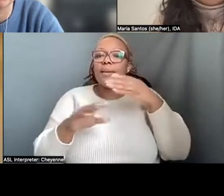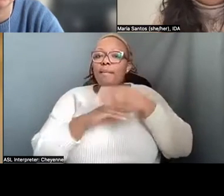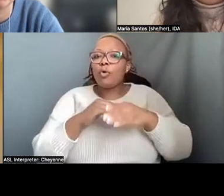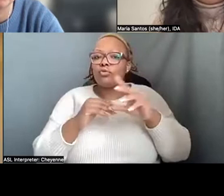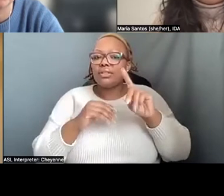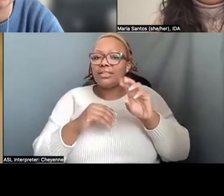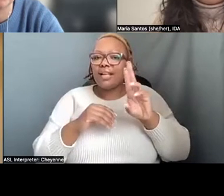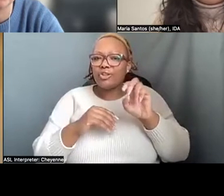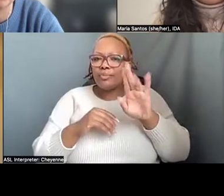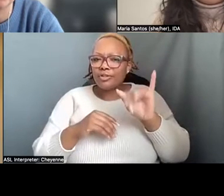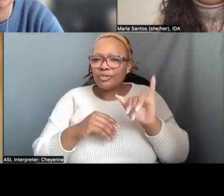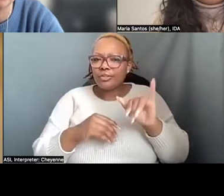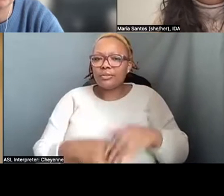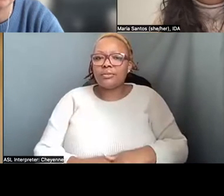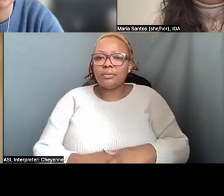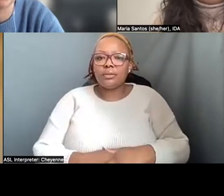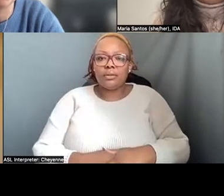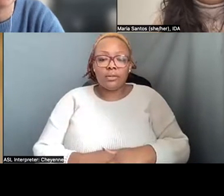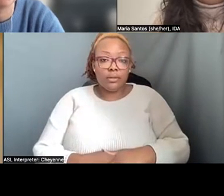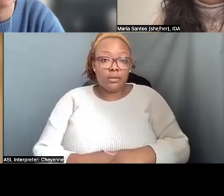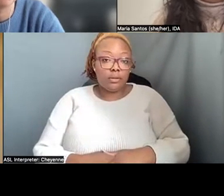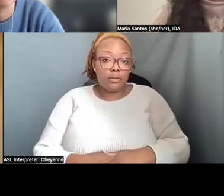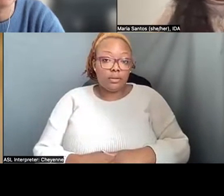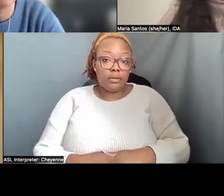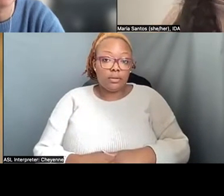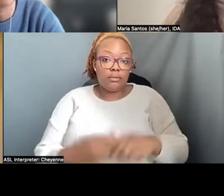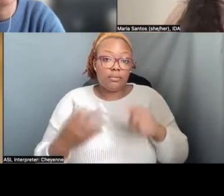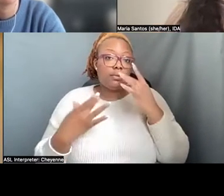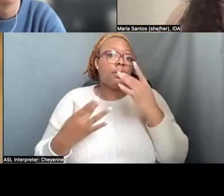impact desire post documentary? That is an interesting idea.